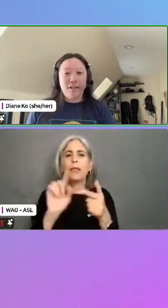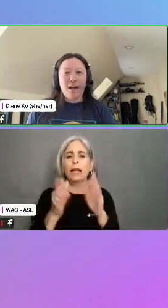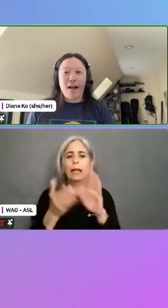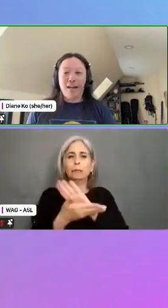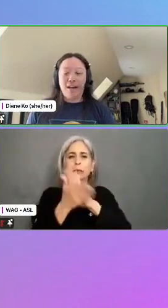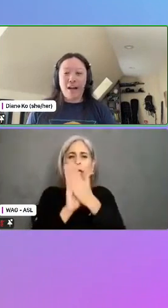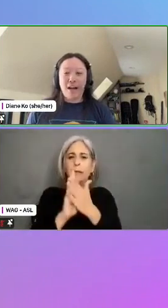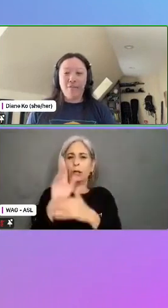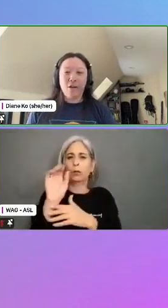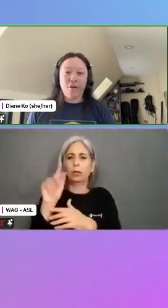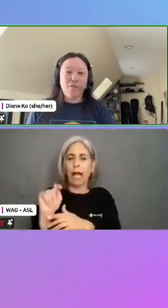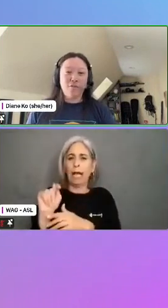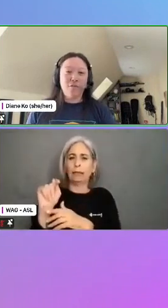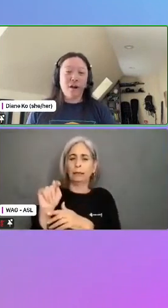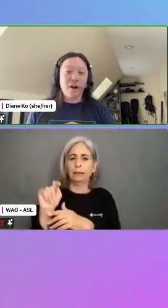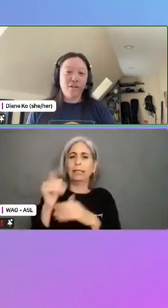Handle focus that you can use.